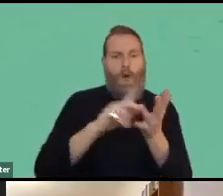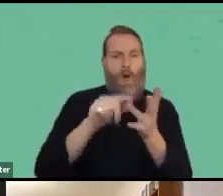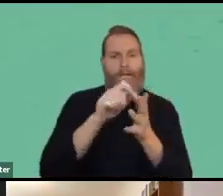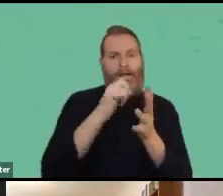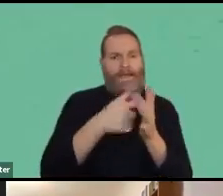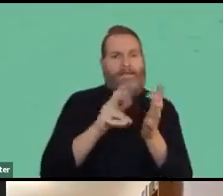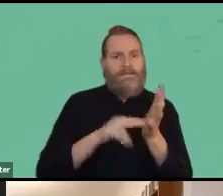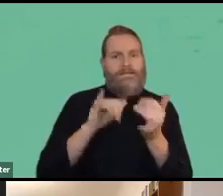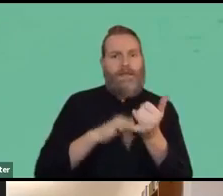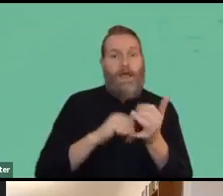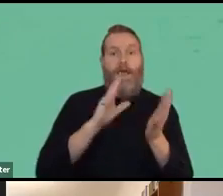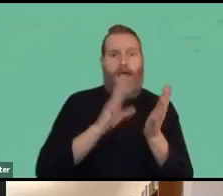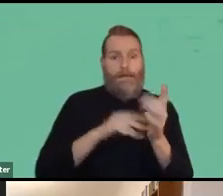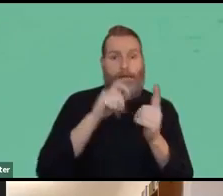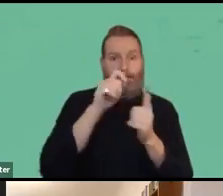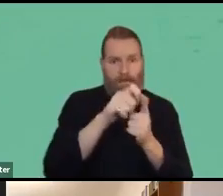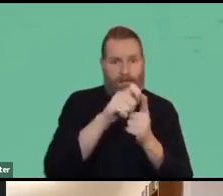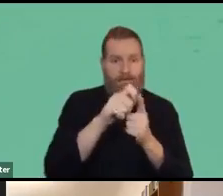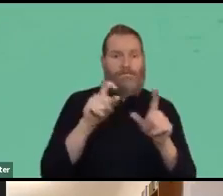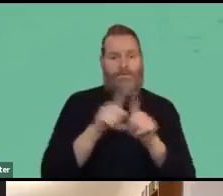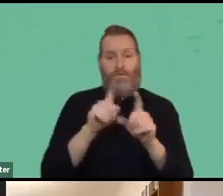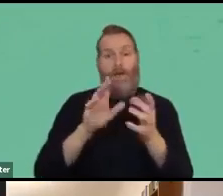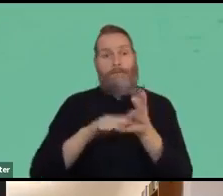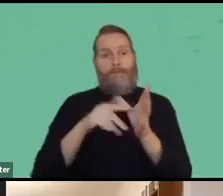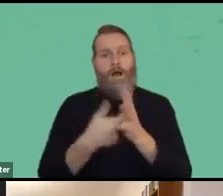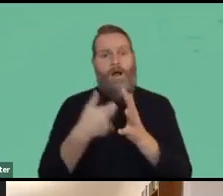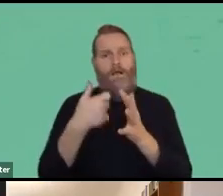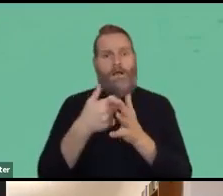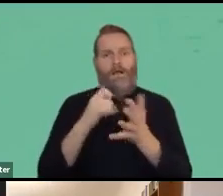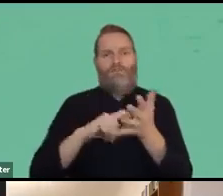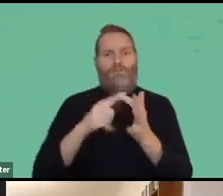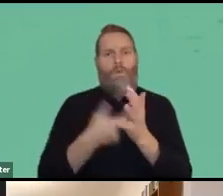and obviously we're meeting in the context of the pay debate that's just taken place